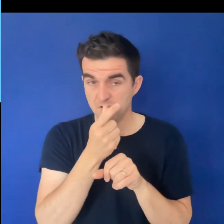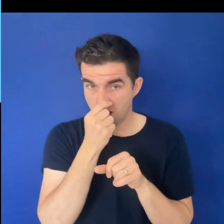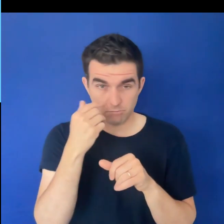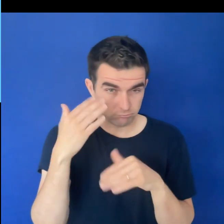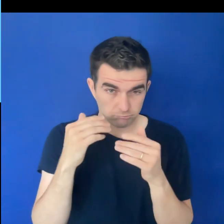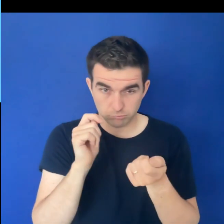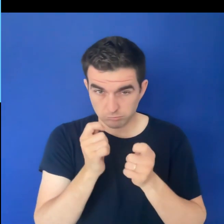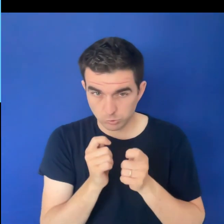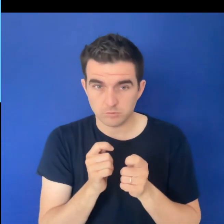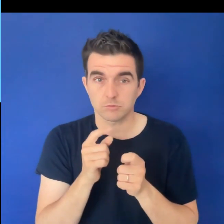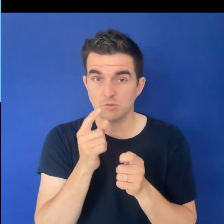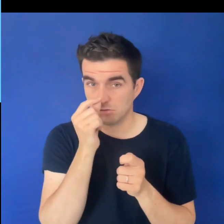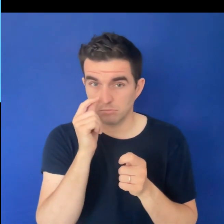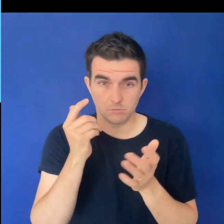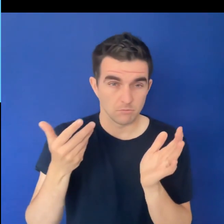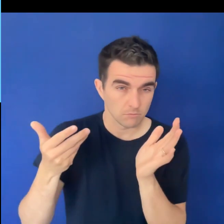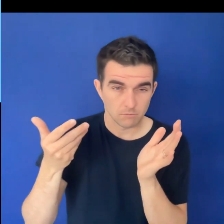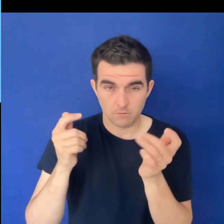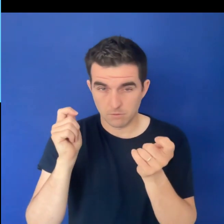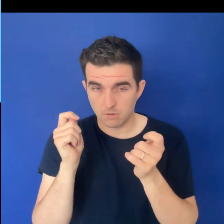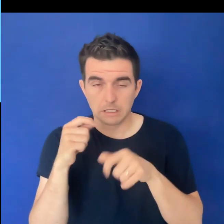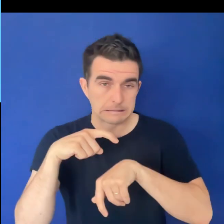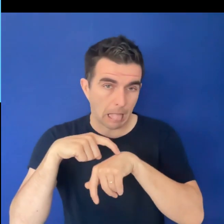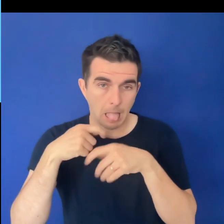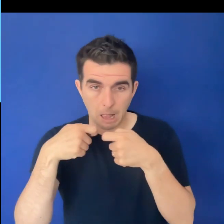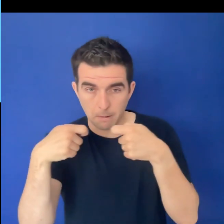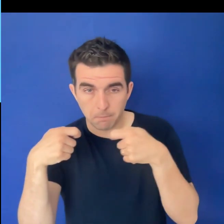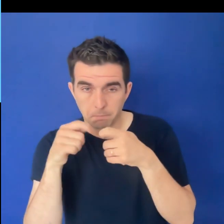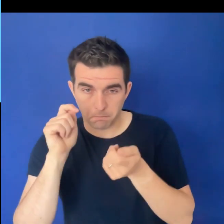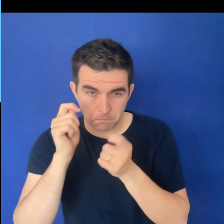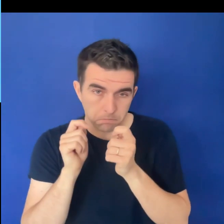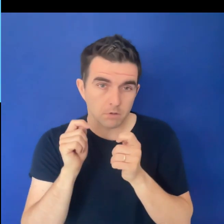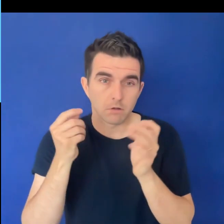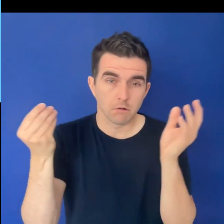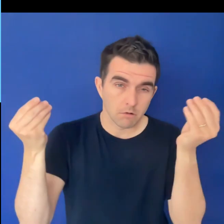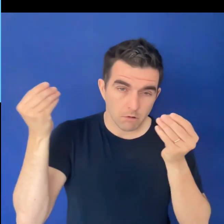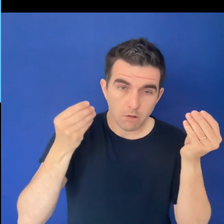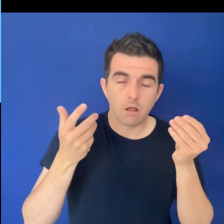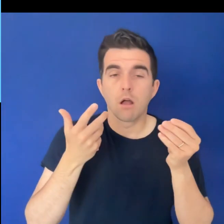You can grant more in game time, conjure items, teleport,